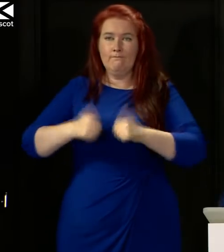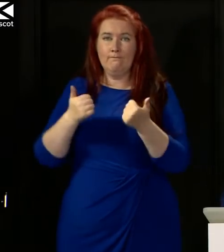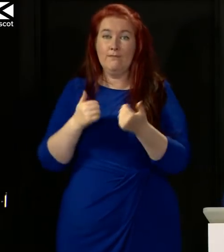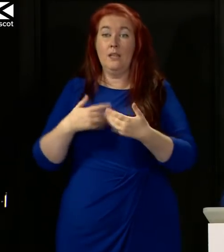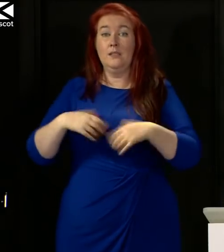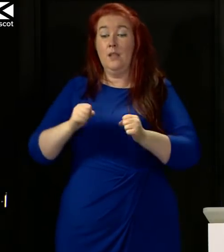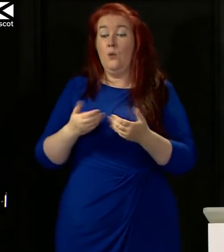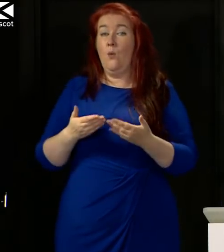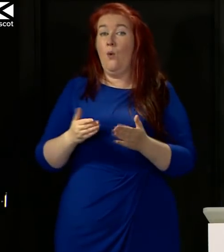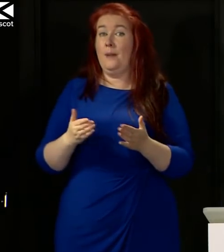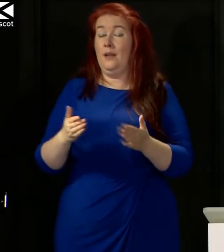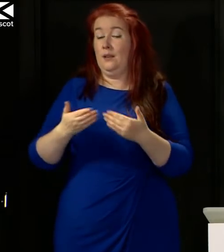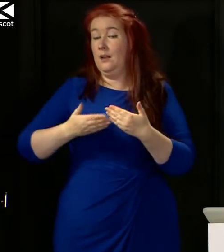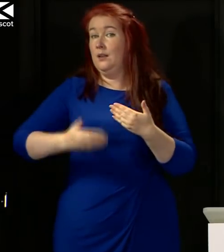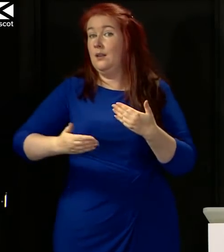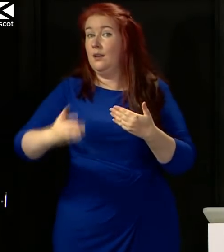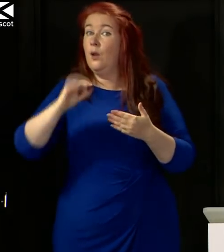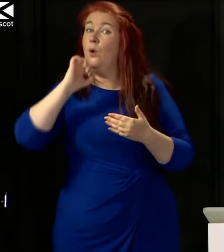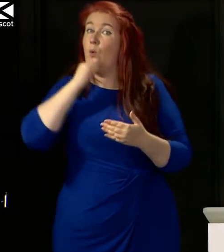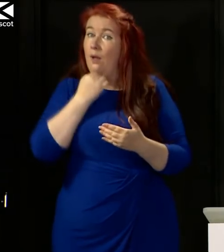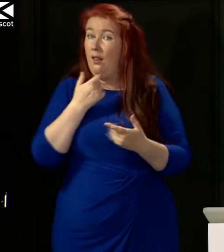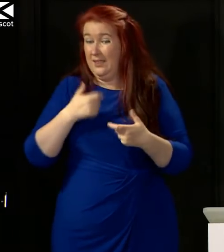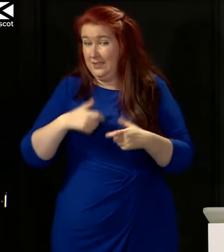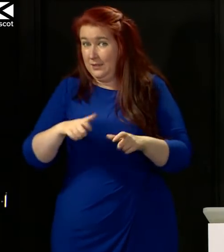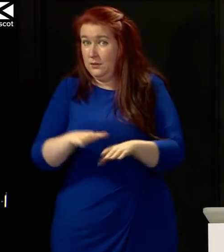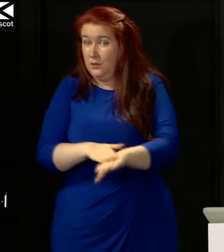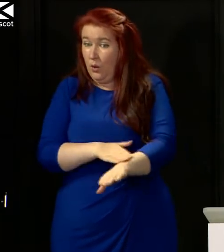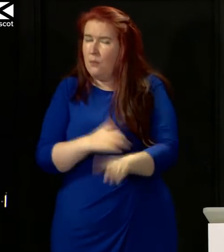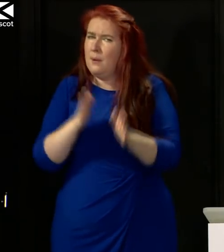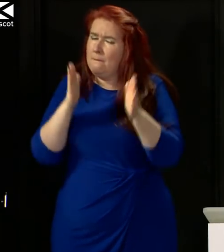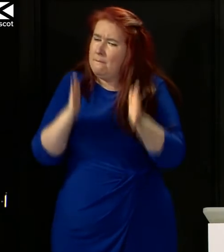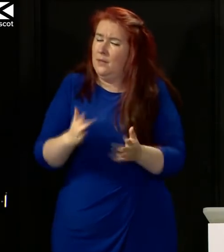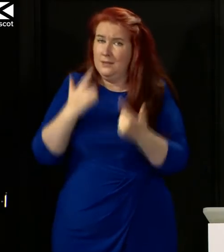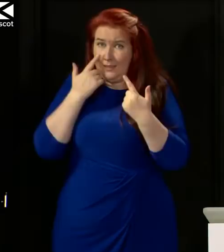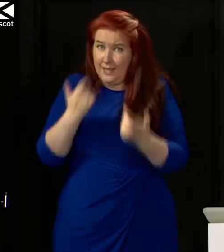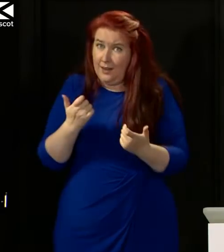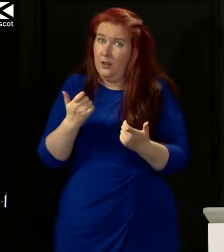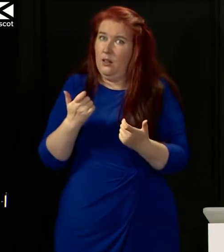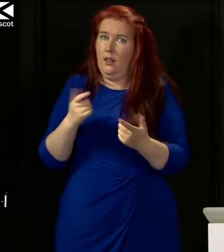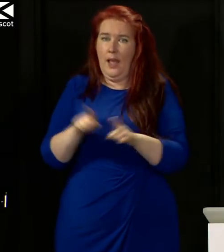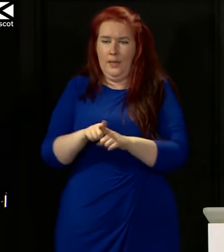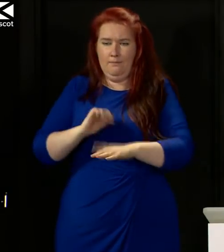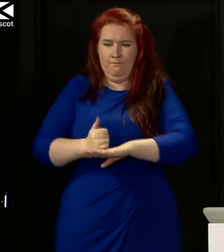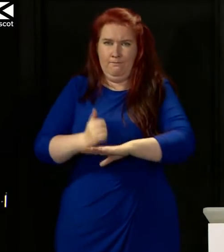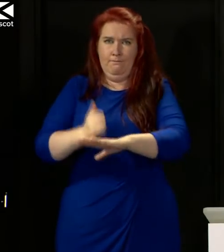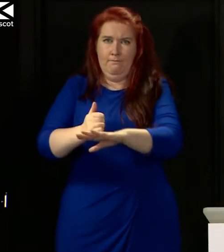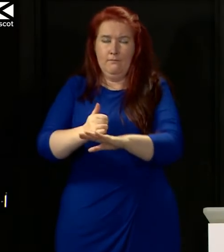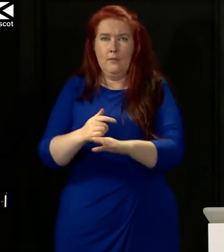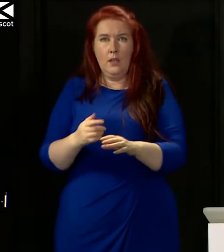will continue to do, then we've got to do it carefully and put in place the other mitigations.